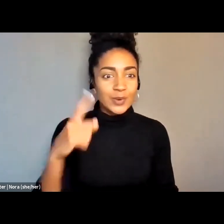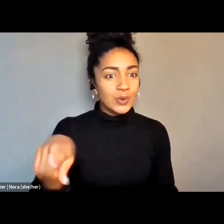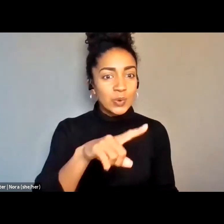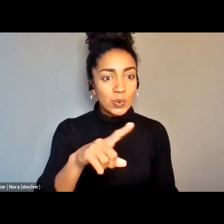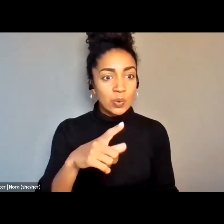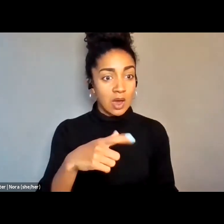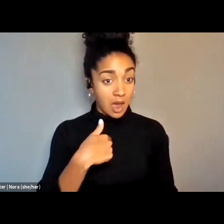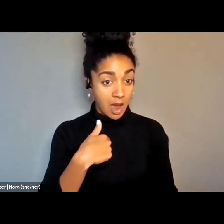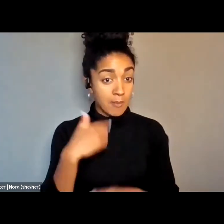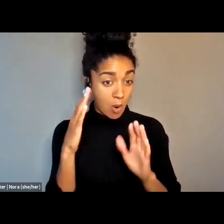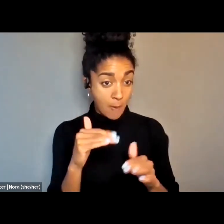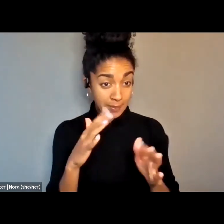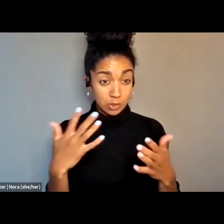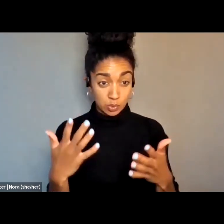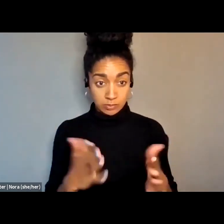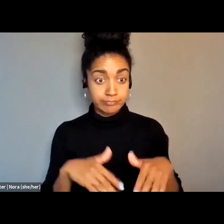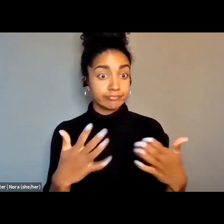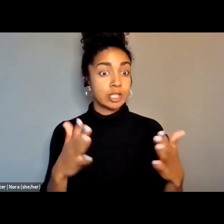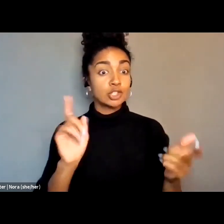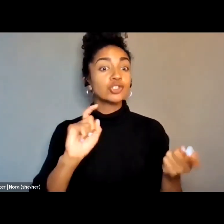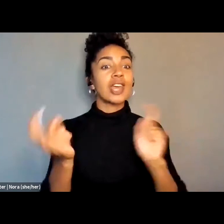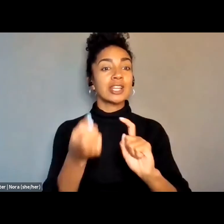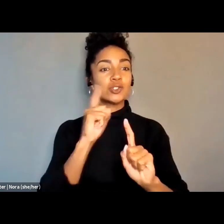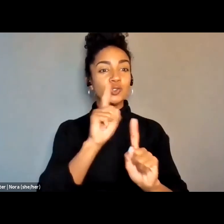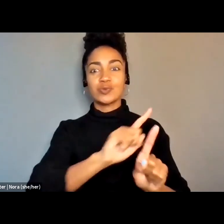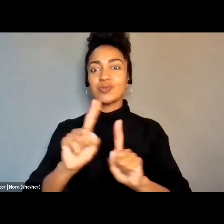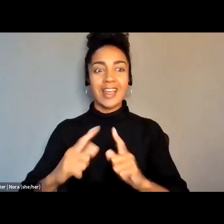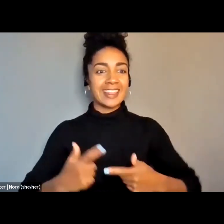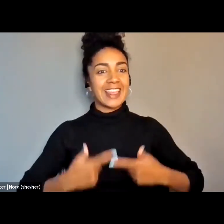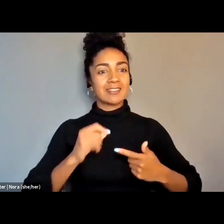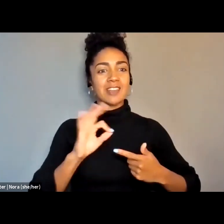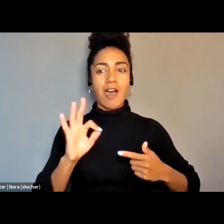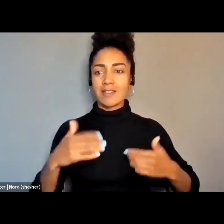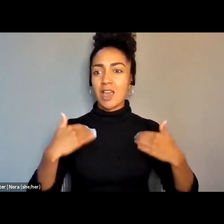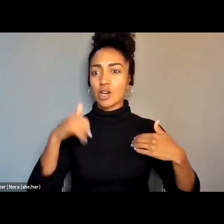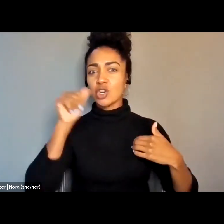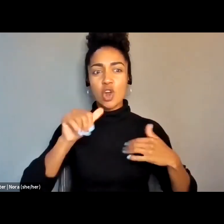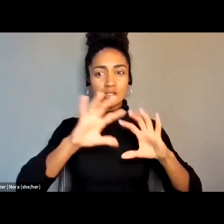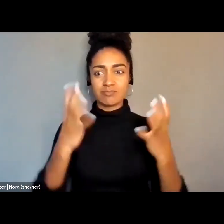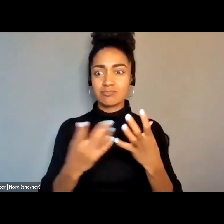to the lives of many other adolescent girls in the world. In addition to our USAID and FCDO representatives, some other voices of change